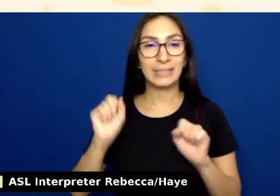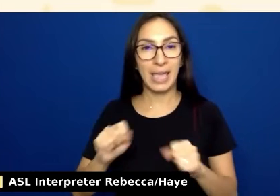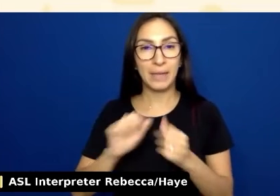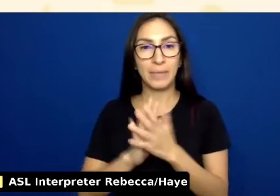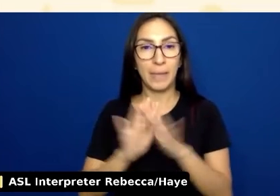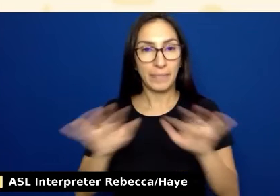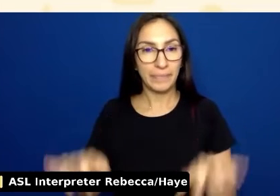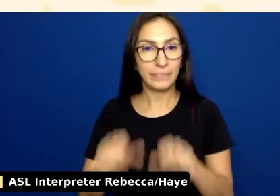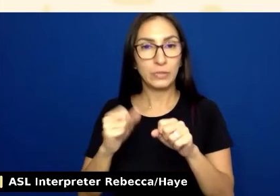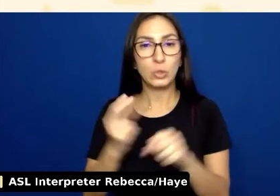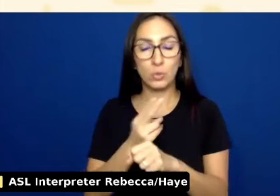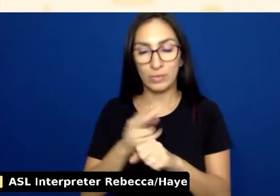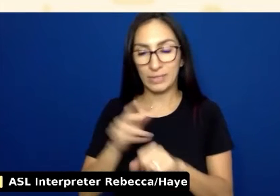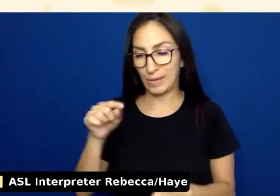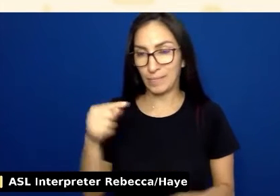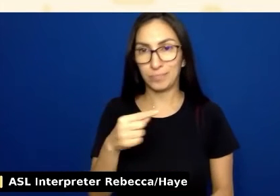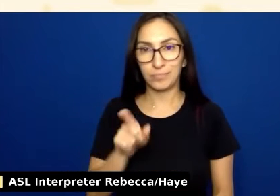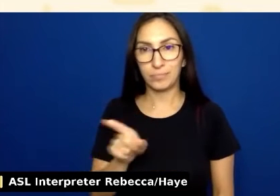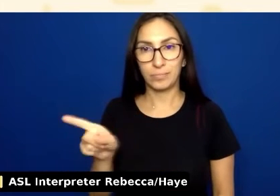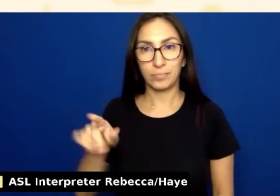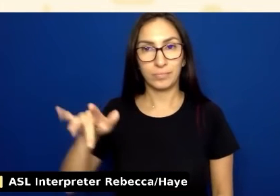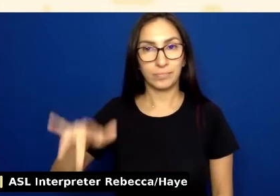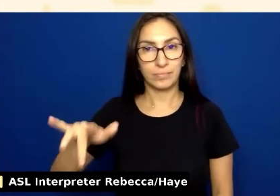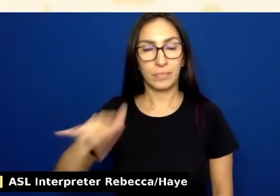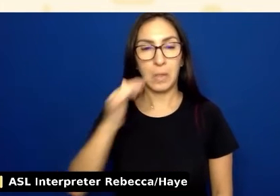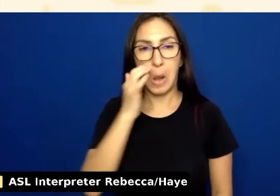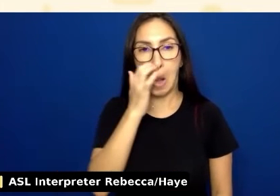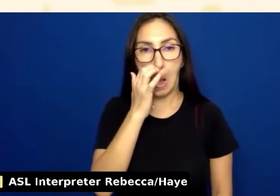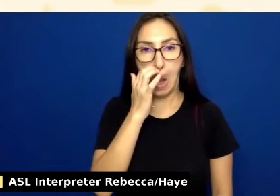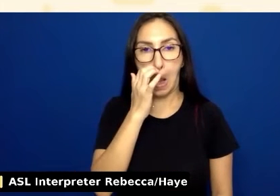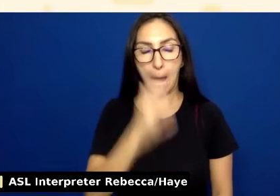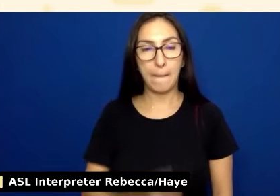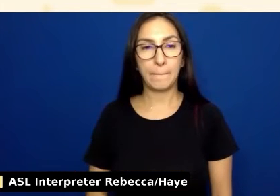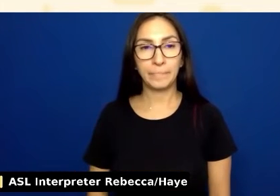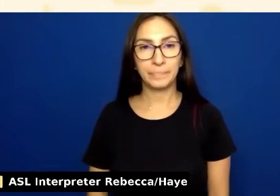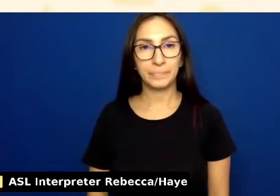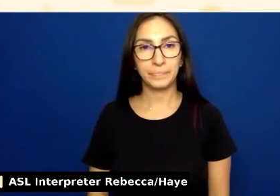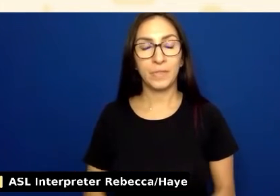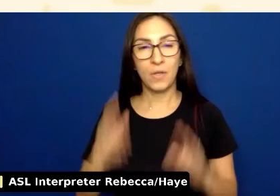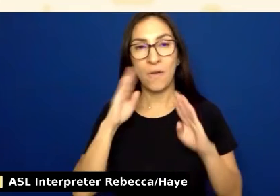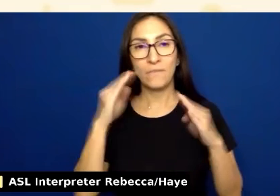Focus management is different but not difficult to implement.